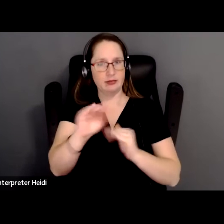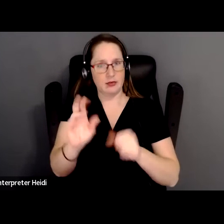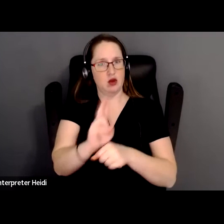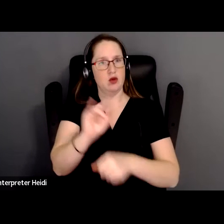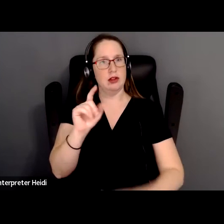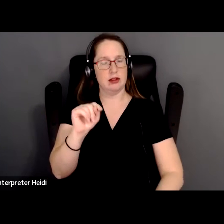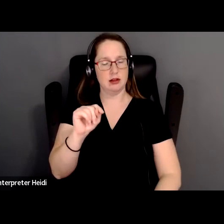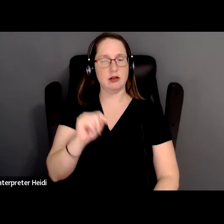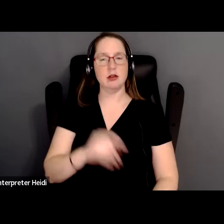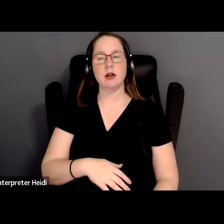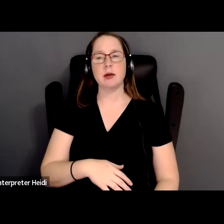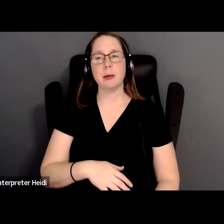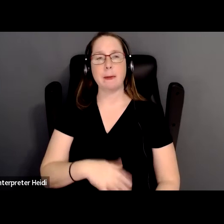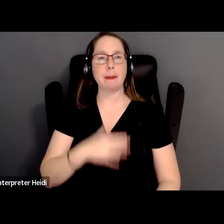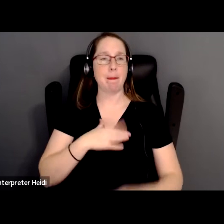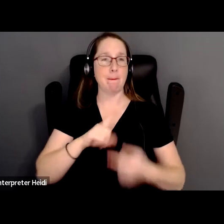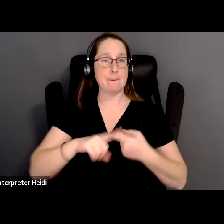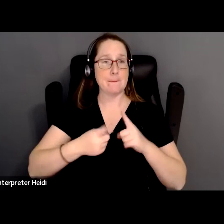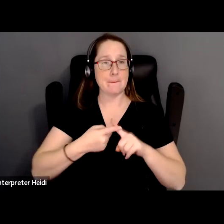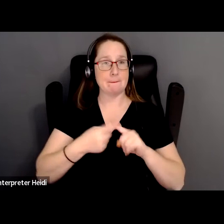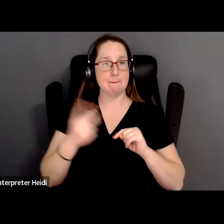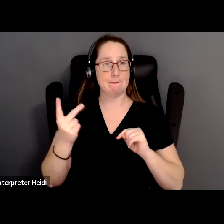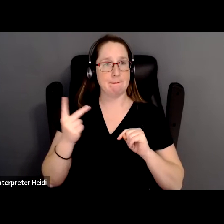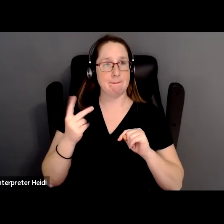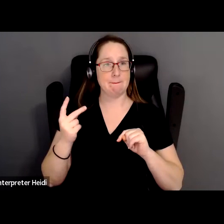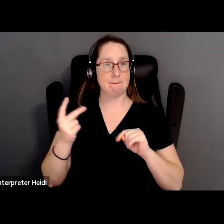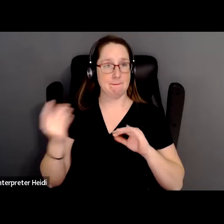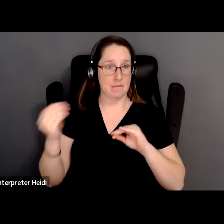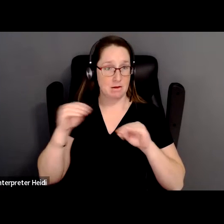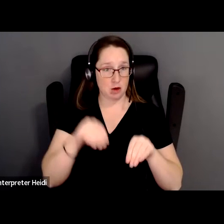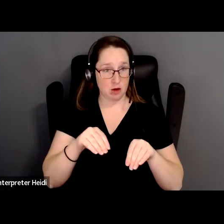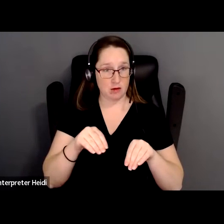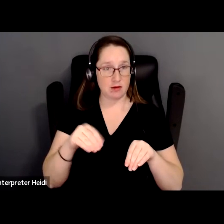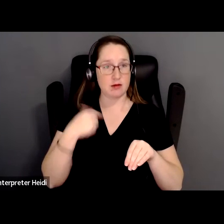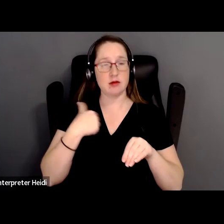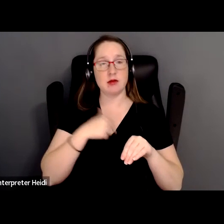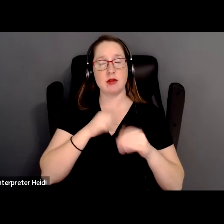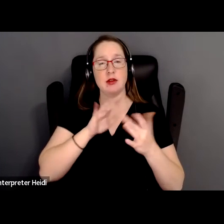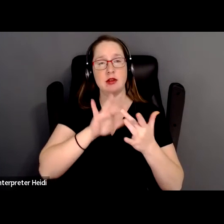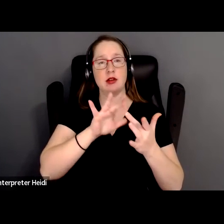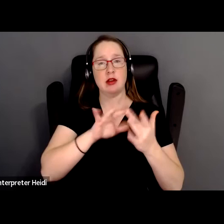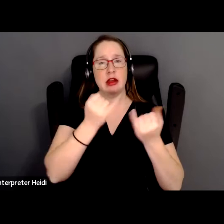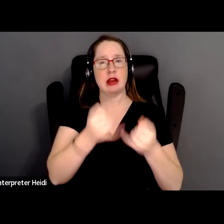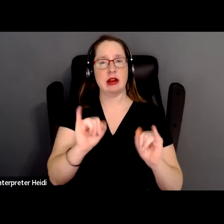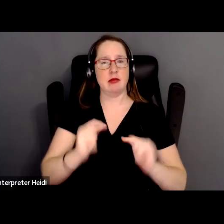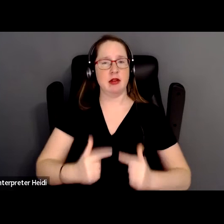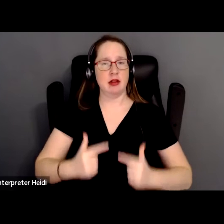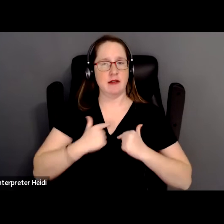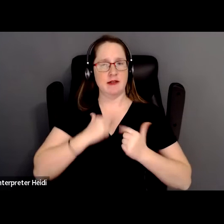So my friend and I moved in, and we contacted the independent living centers and some other